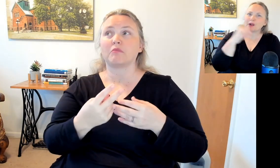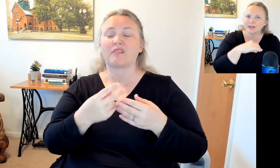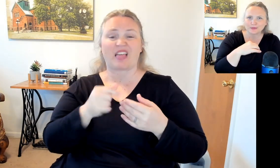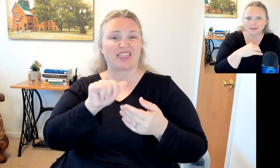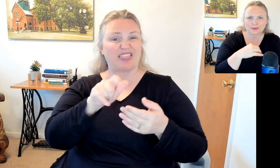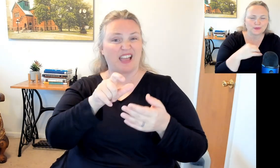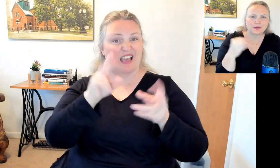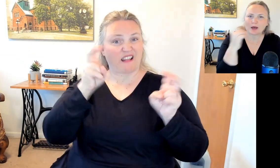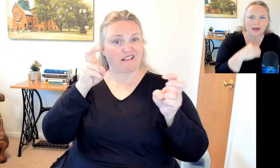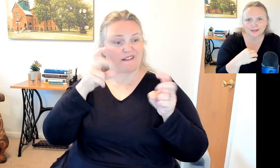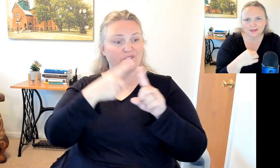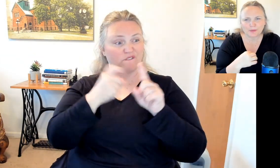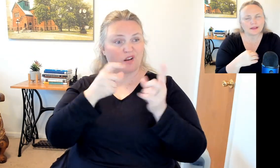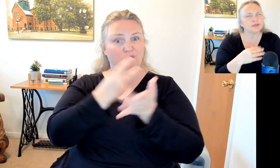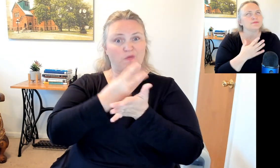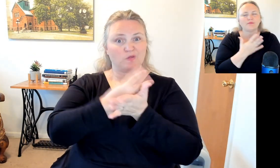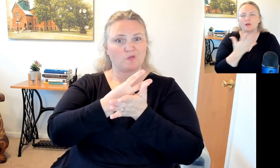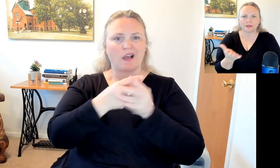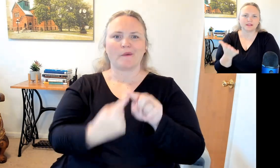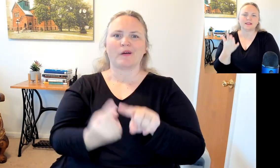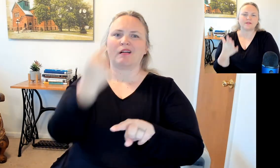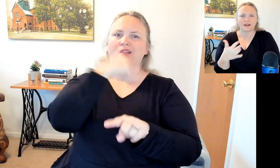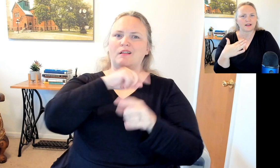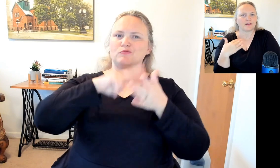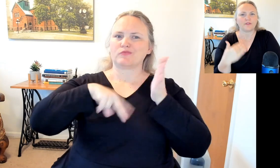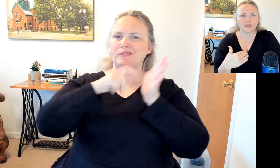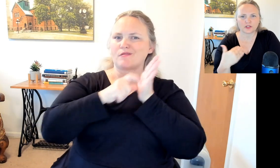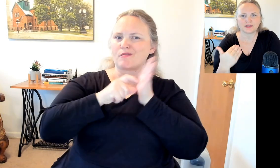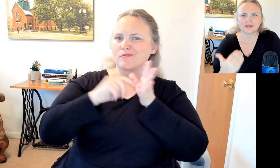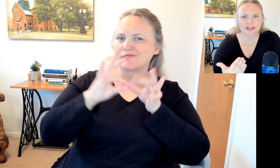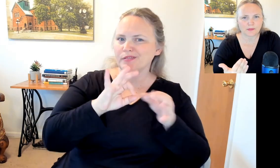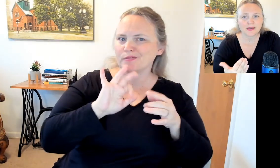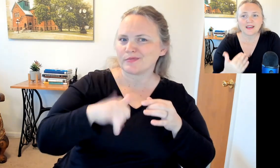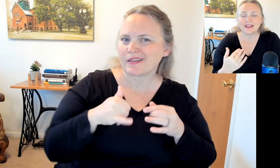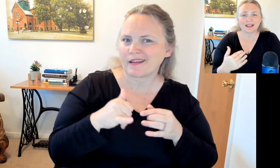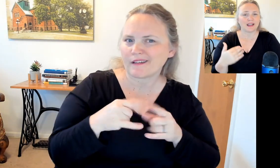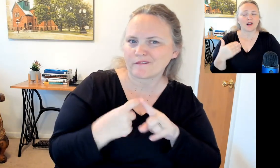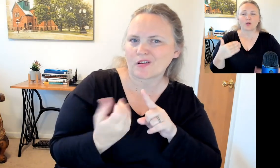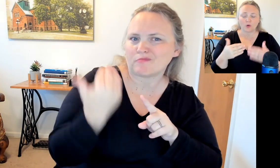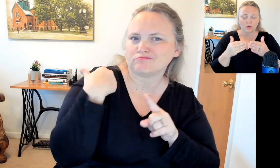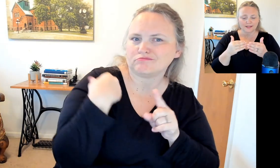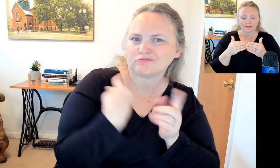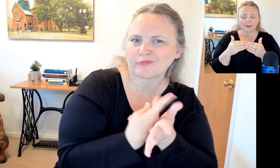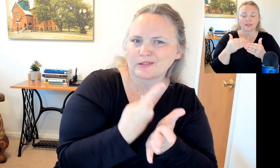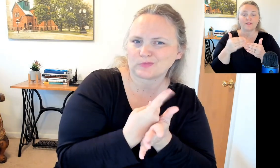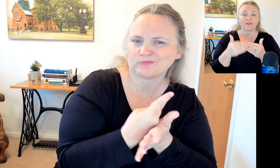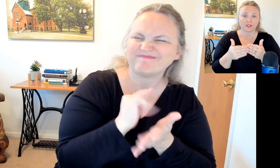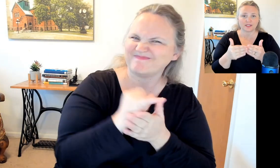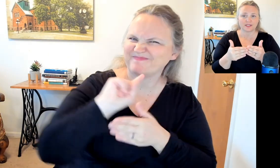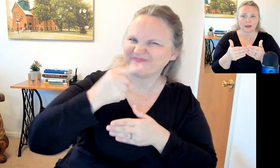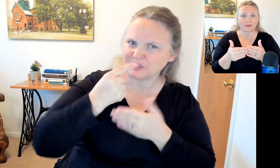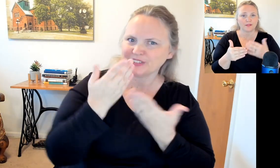graduate school about this topic. Perfectly fine first step. And again, our goal is to pick the first step.